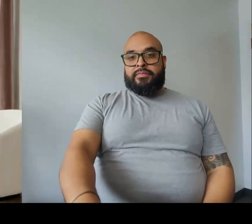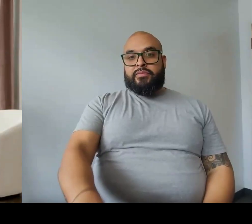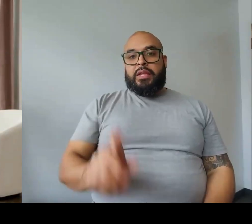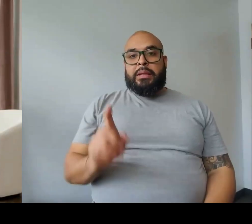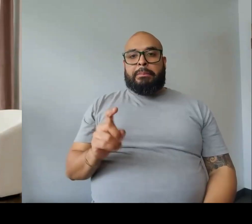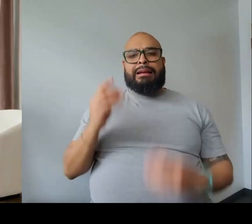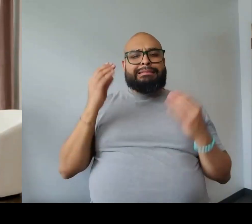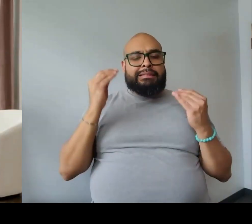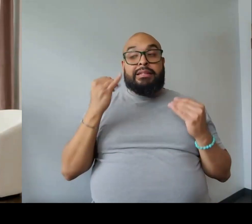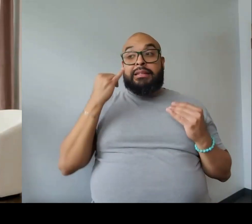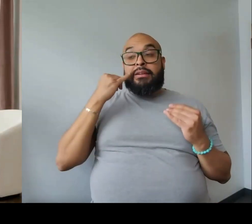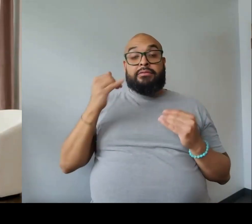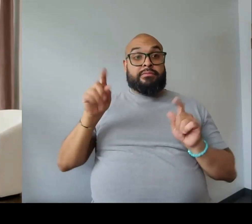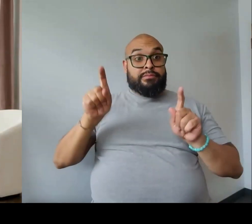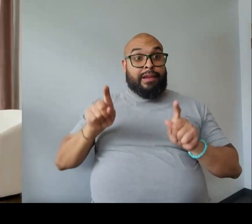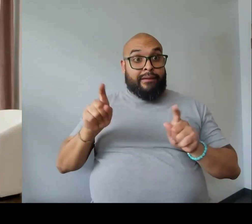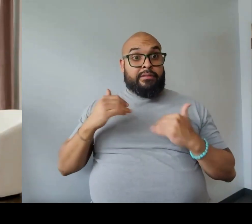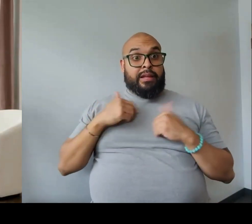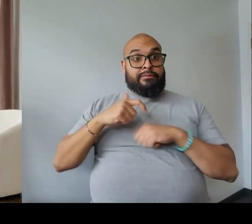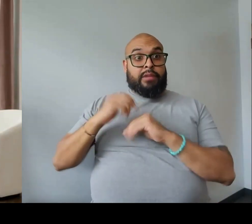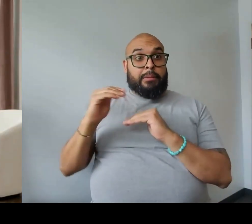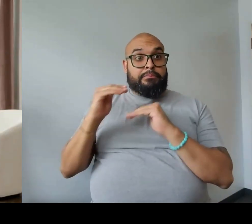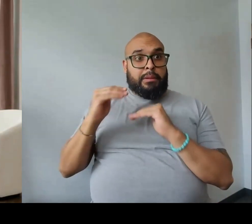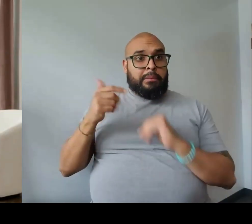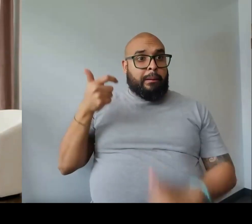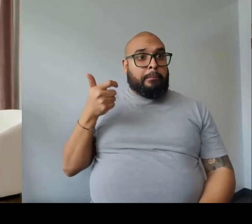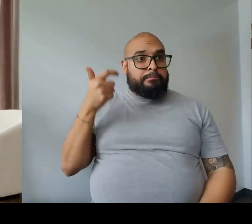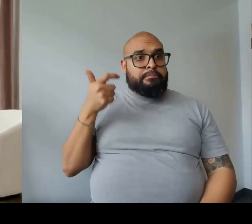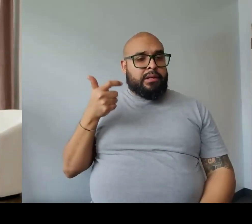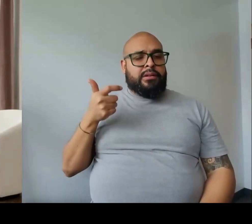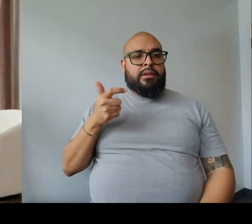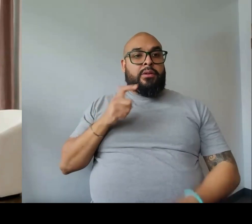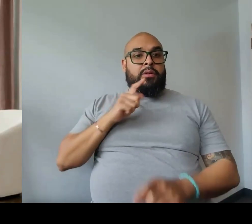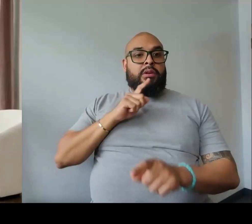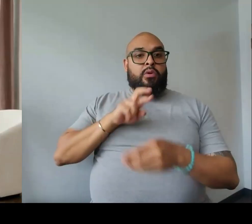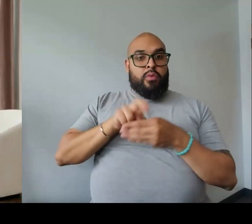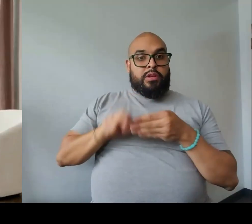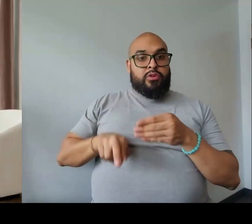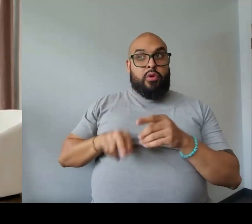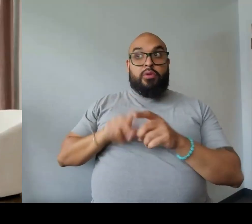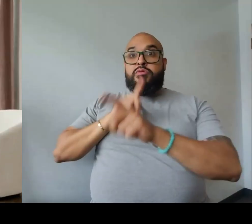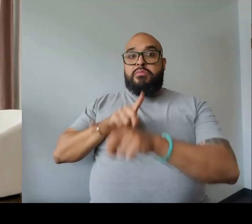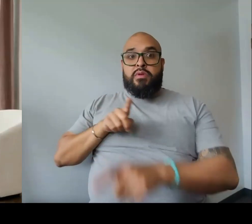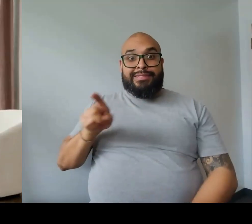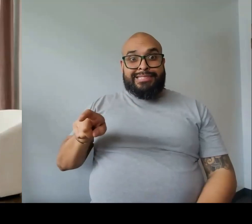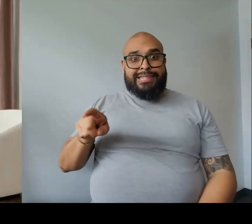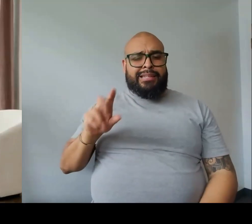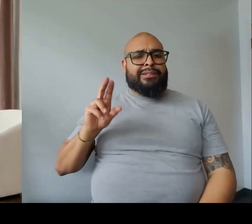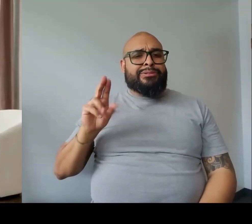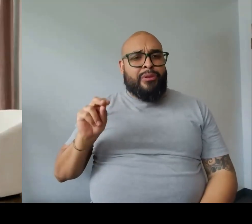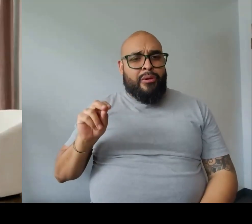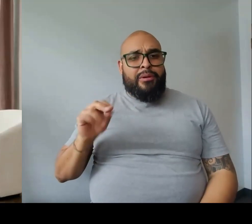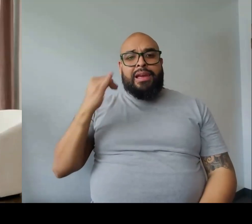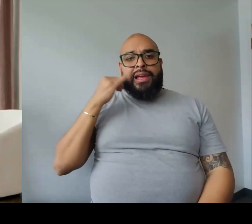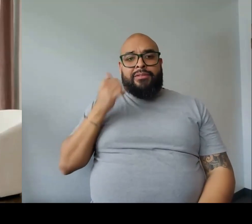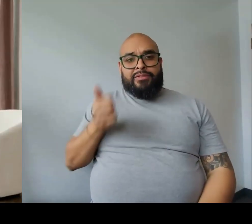if part of the test is timed, we don't need to report the results that alters the way that the test is being given.